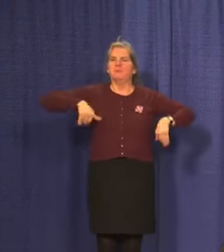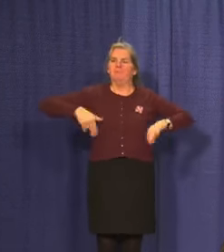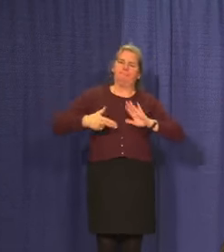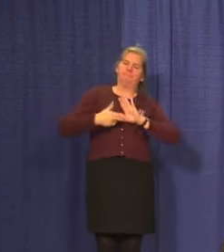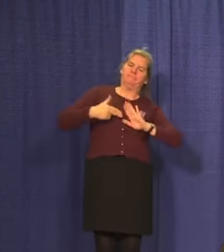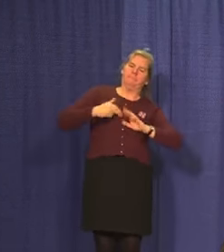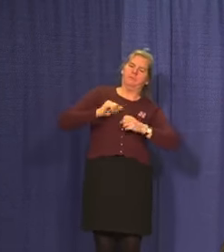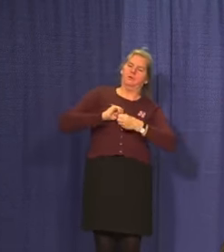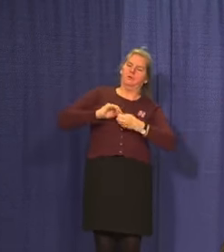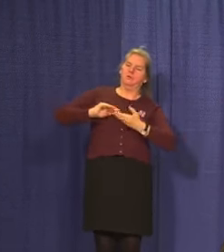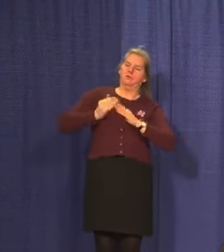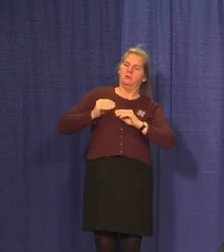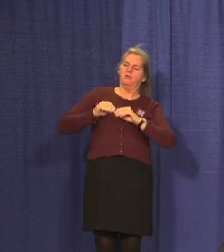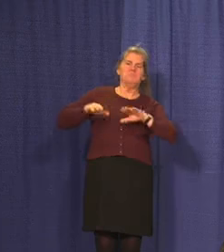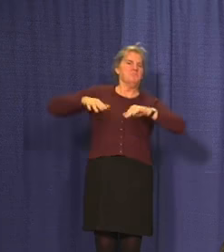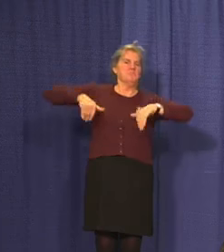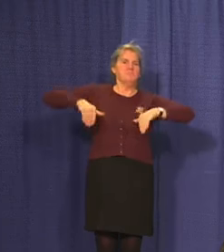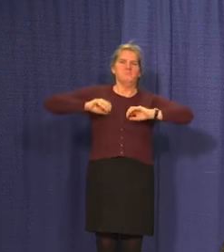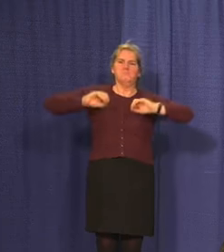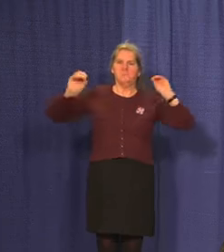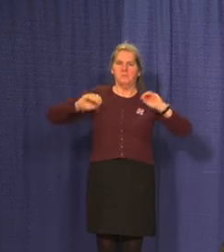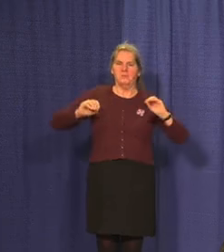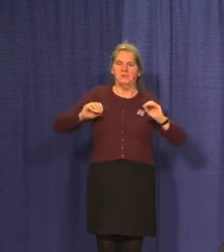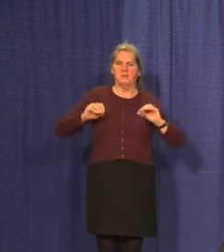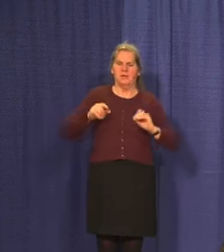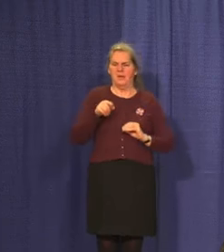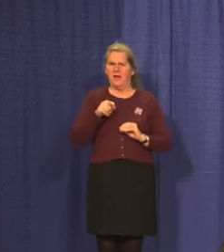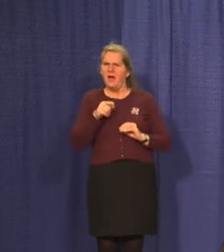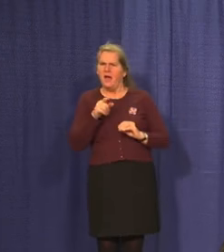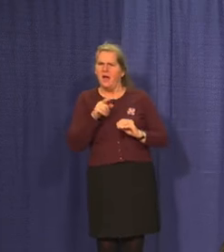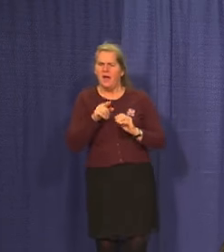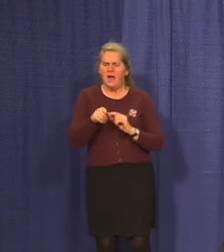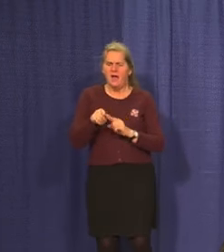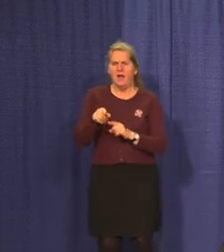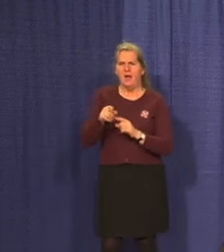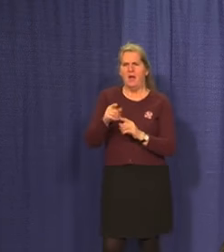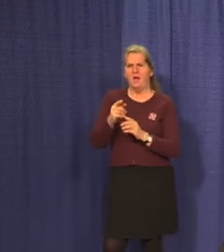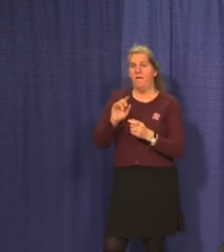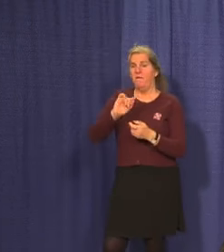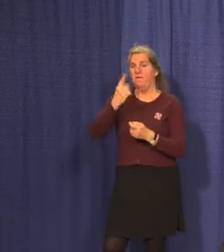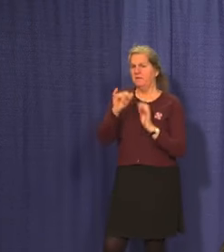WHAT YOU NEED TO SAY IF THERE IS COMMUNITY TRANSMISSION IS NUMBER 1 YOU HAVE AN UNKNOWN SOURCE, SO